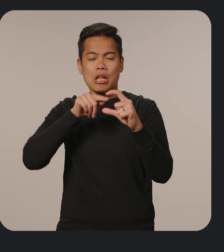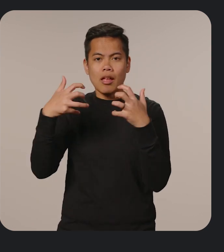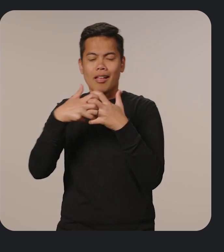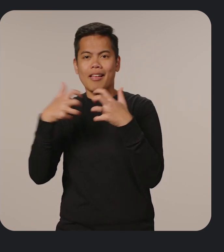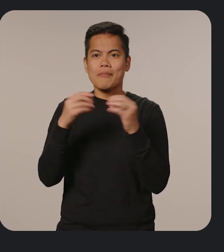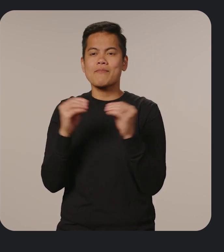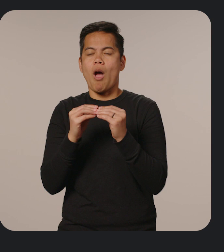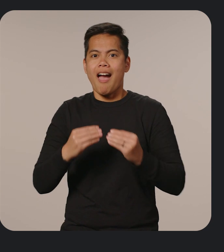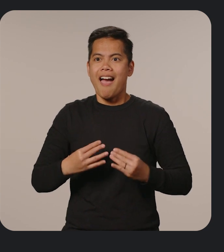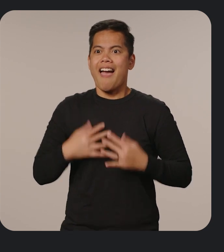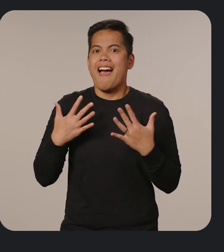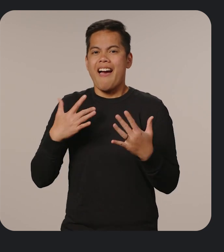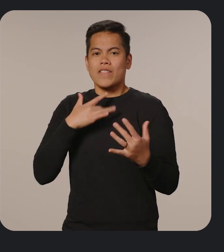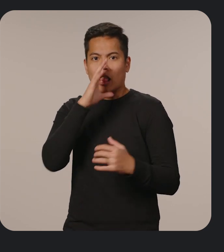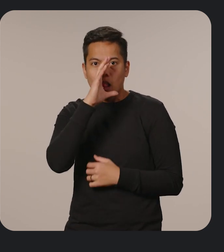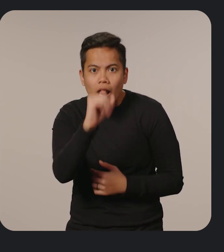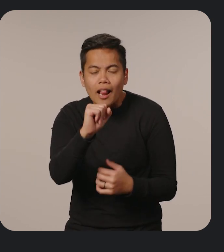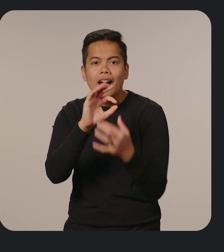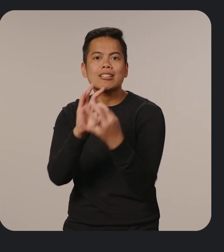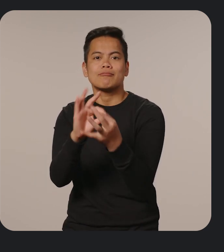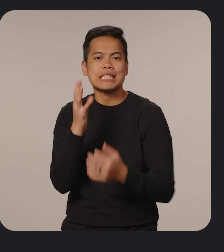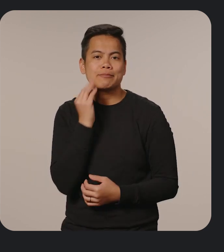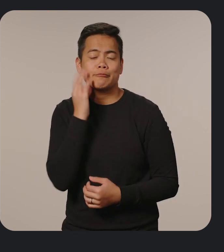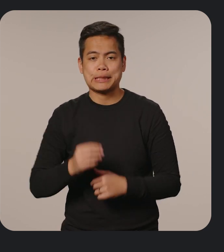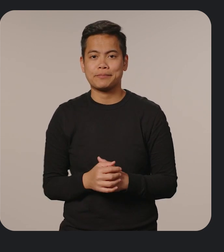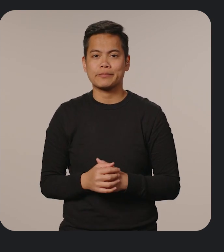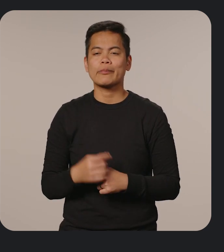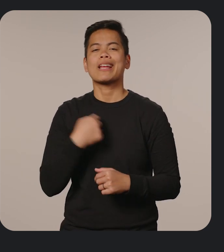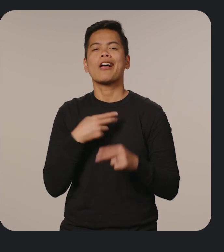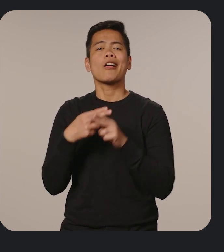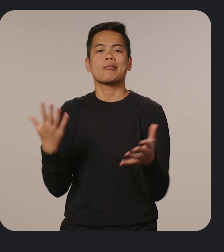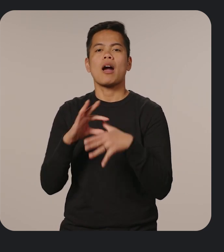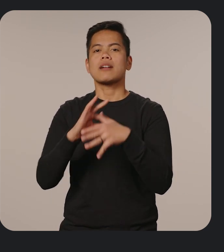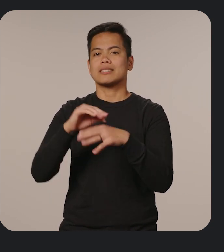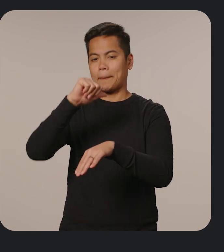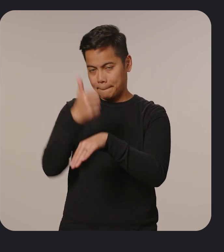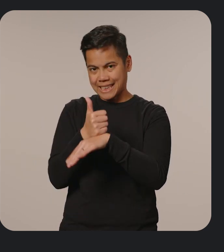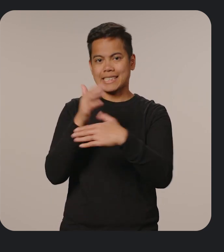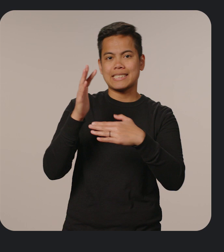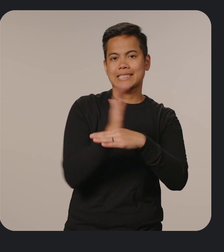The Material Color Utilities Library and Material Components make it easy to bring this into your app.